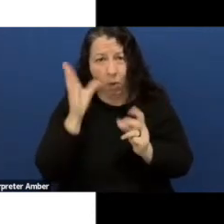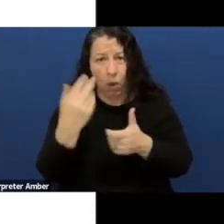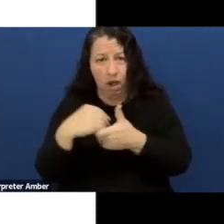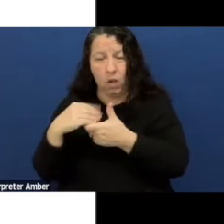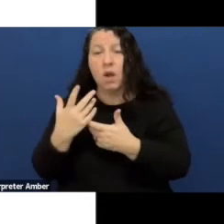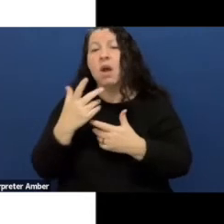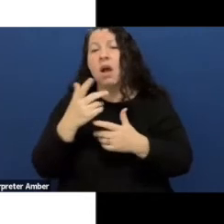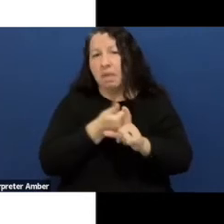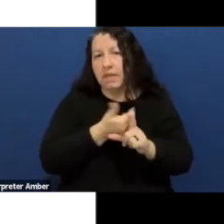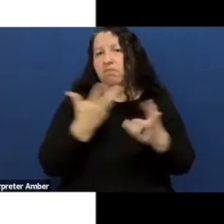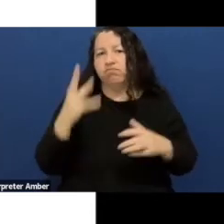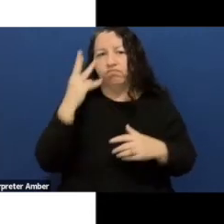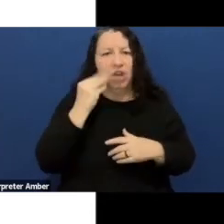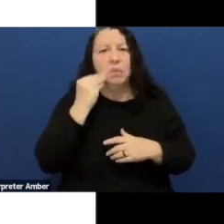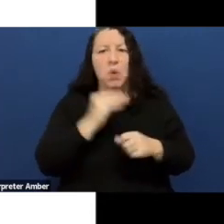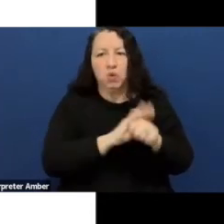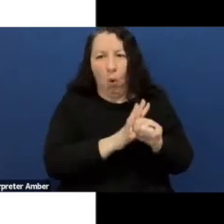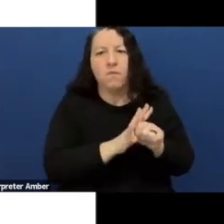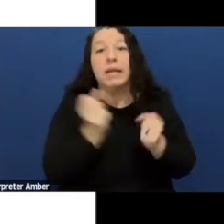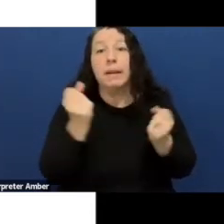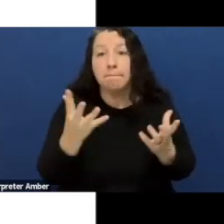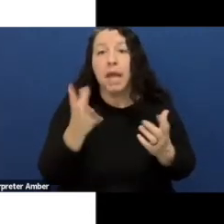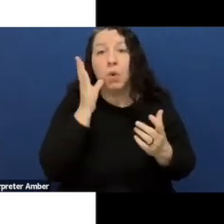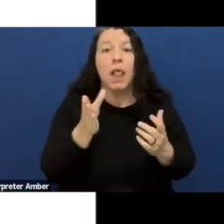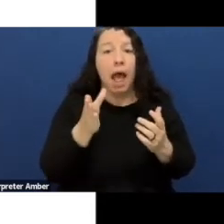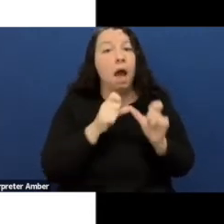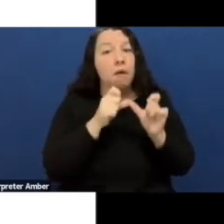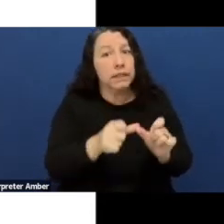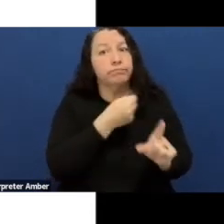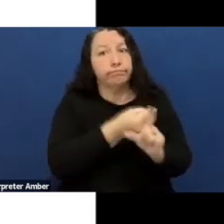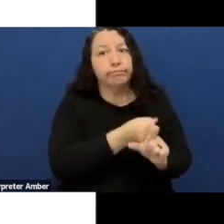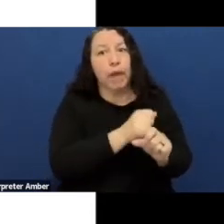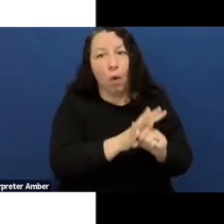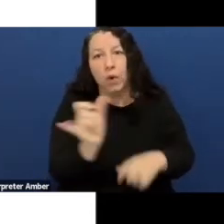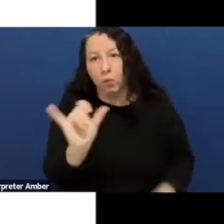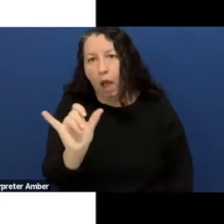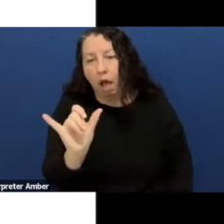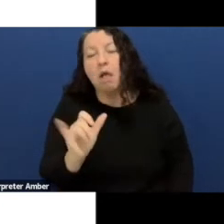is here, this is launching across the entire United States and is going to enroll about